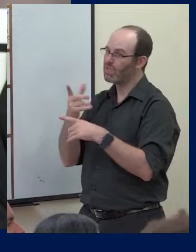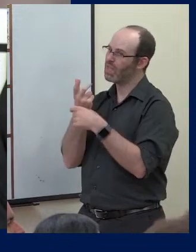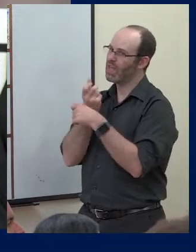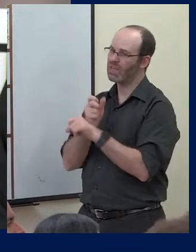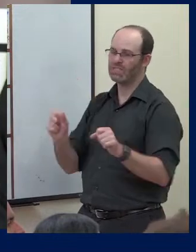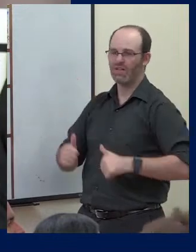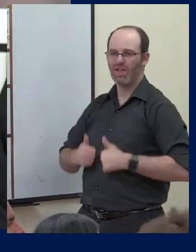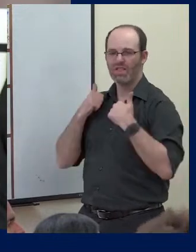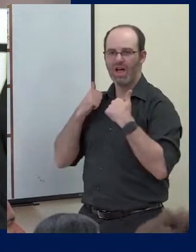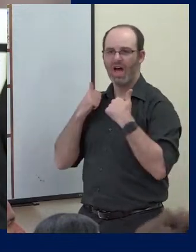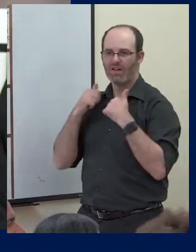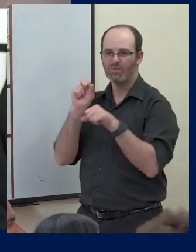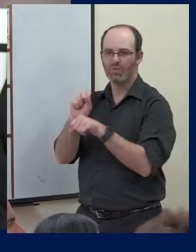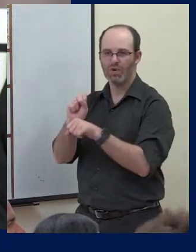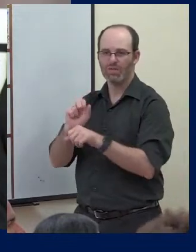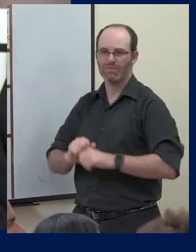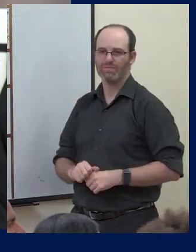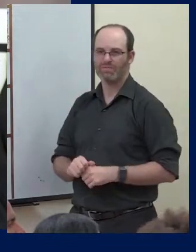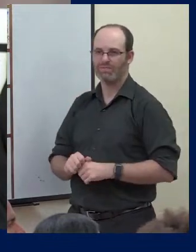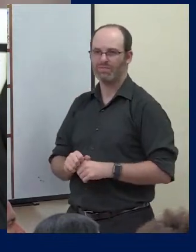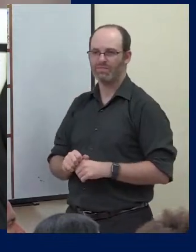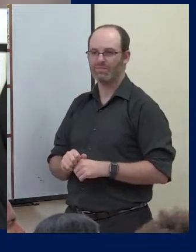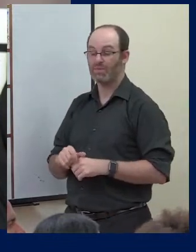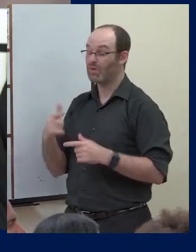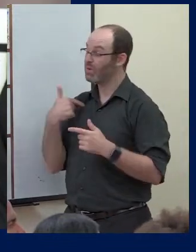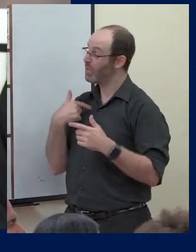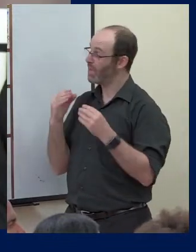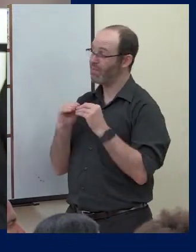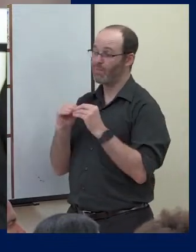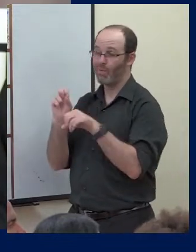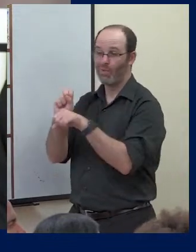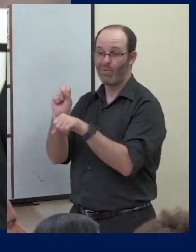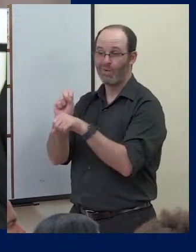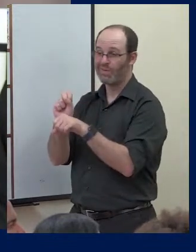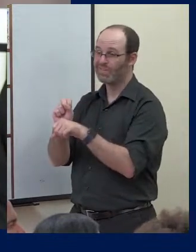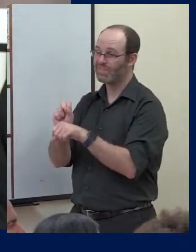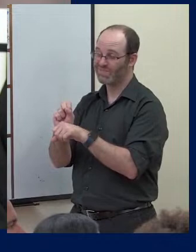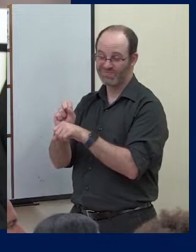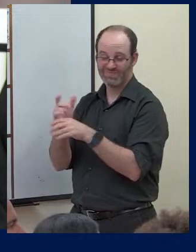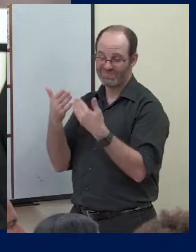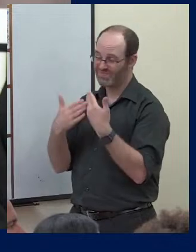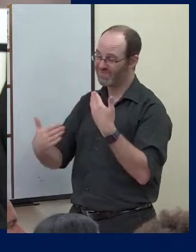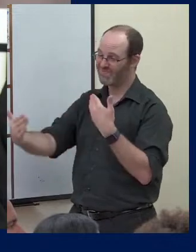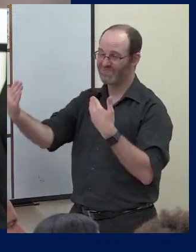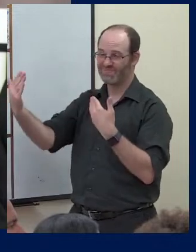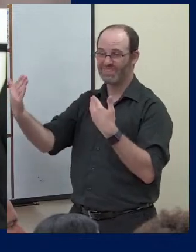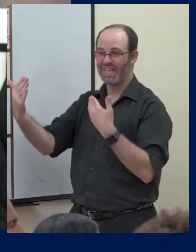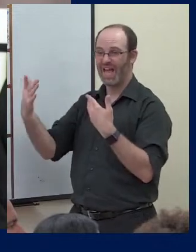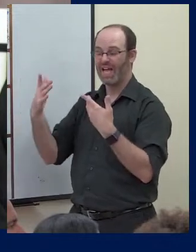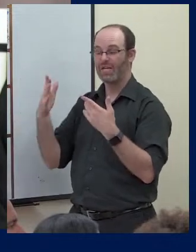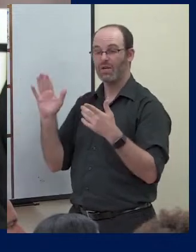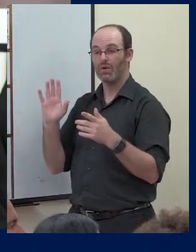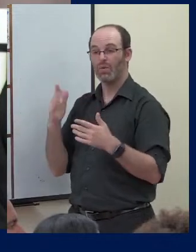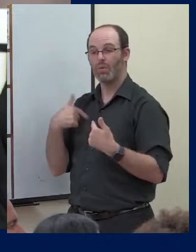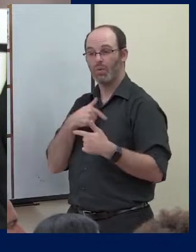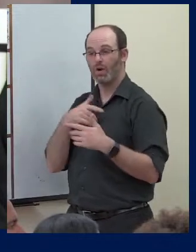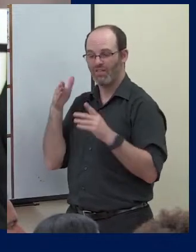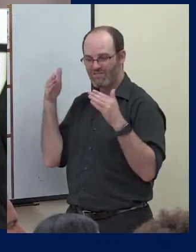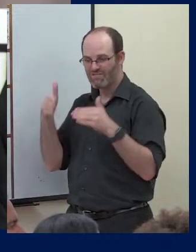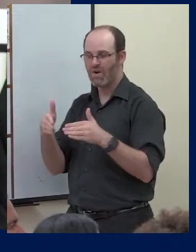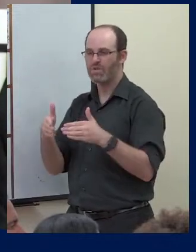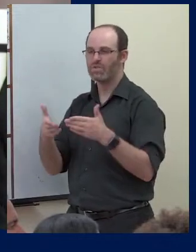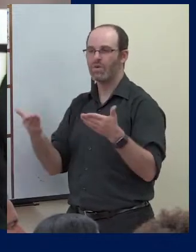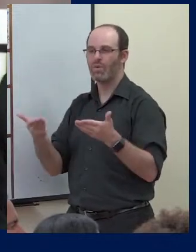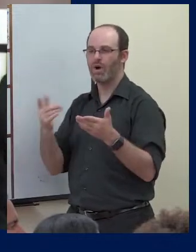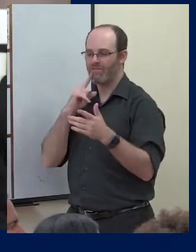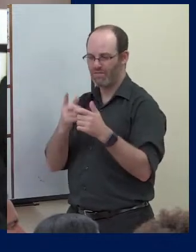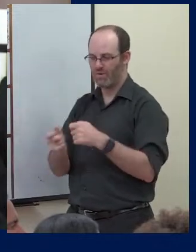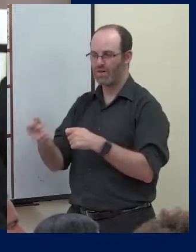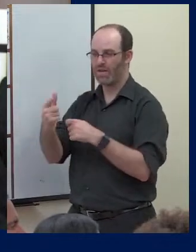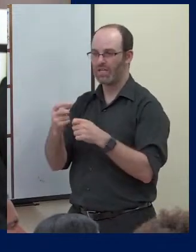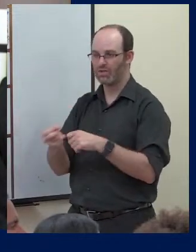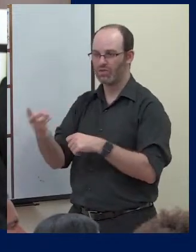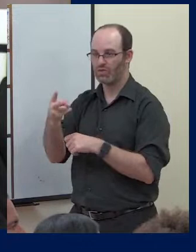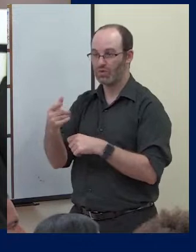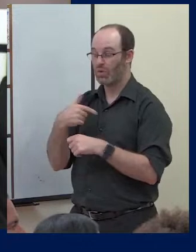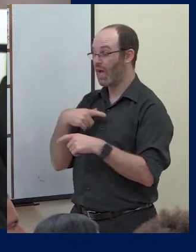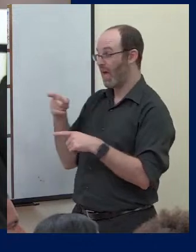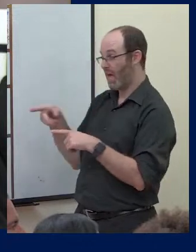We know we have more work to do so some of what we are focus in the coming years, really